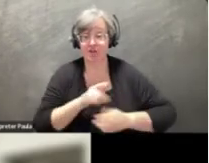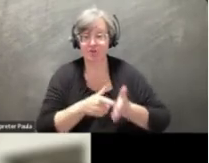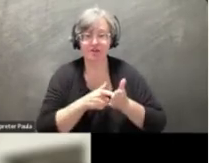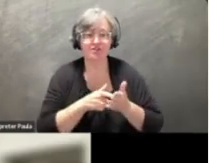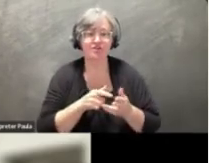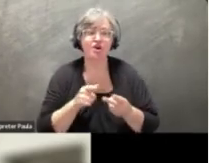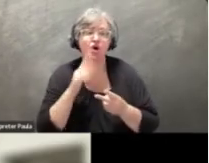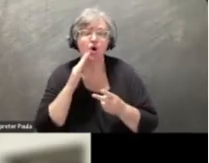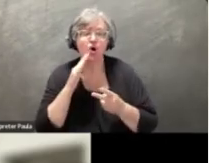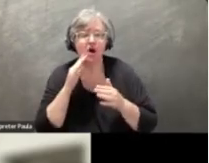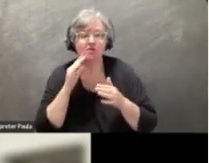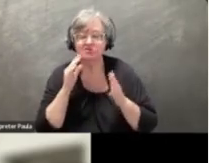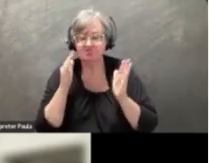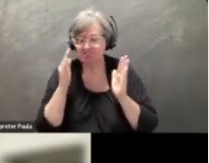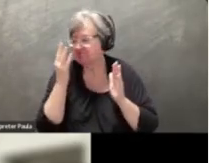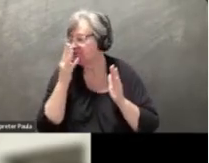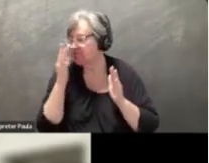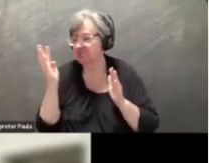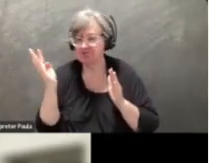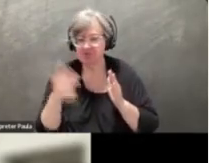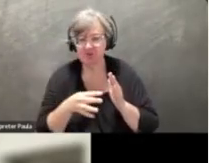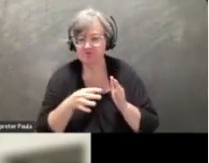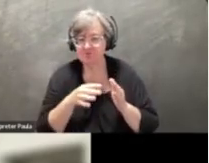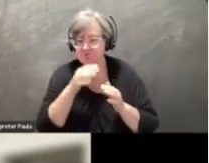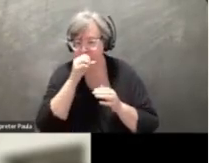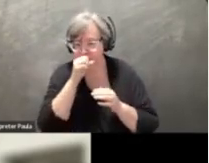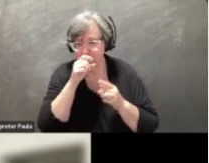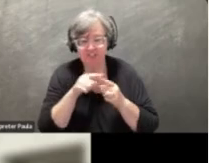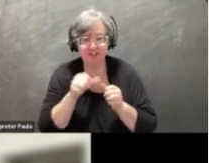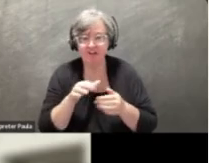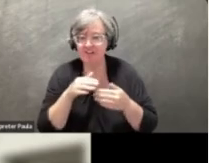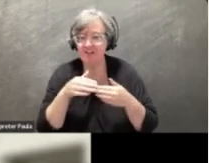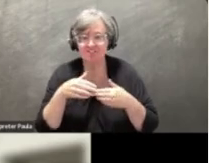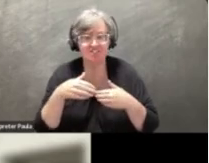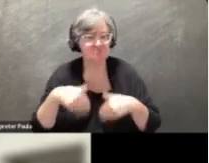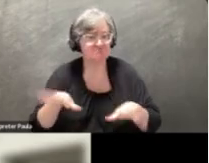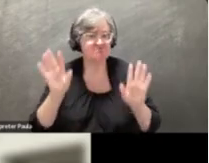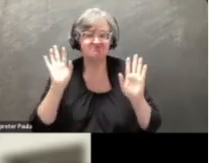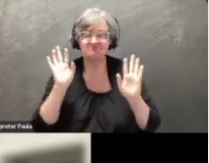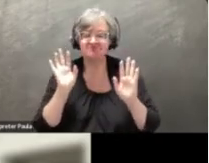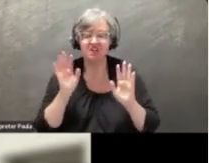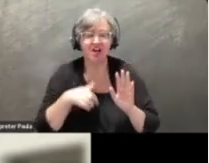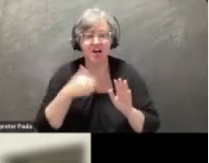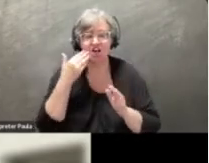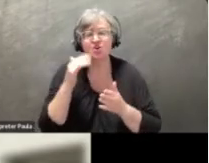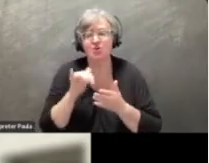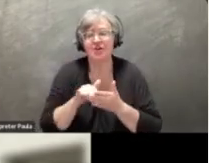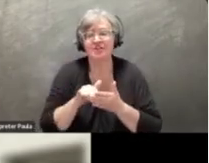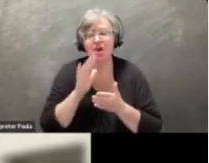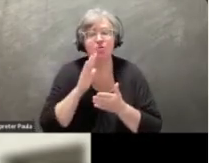to stick my head in the sand and not say anything until it all blows over, because I know this is going to go away. It's just